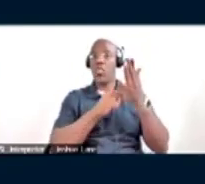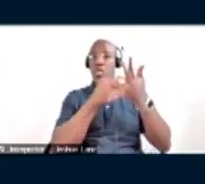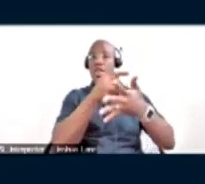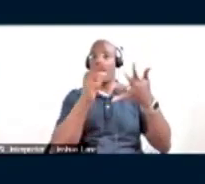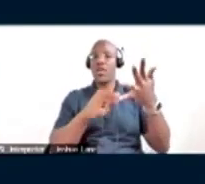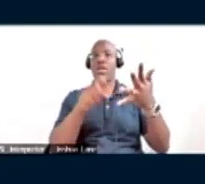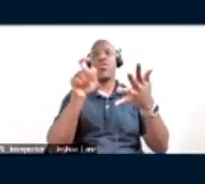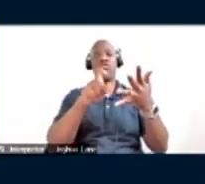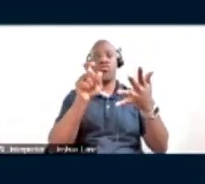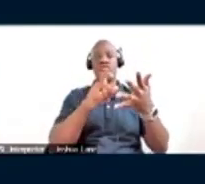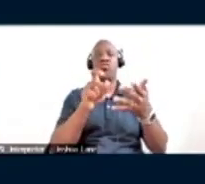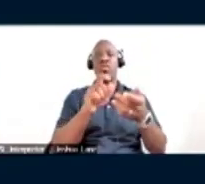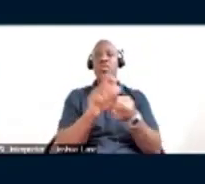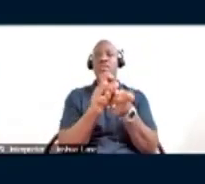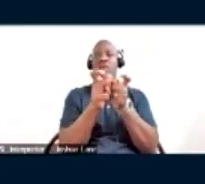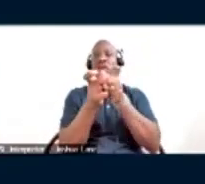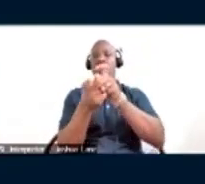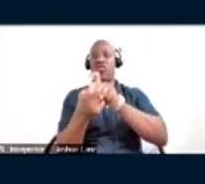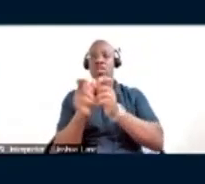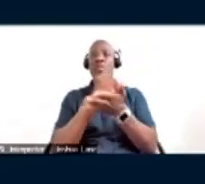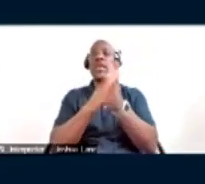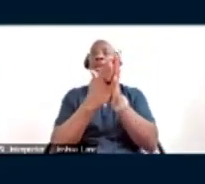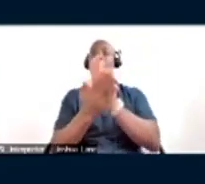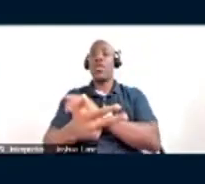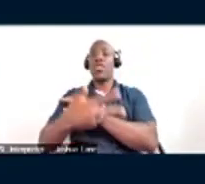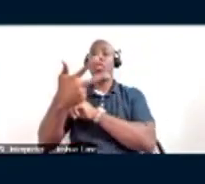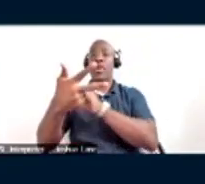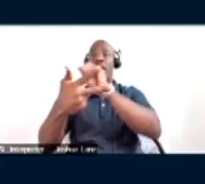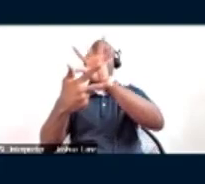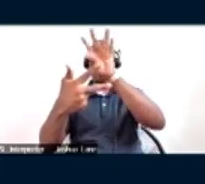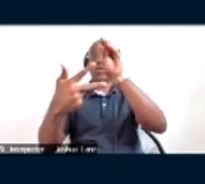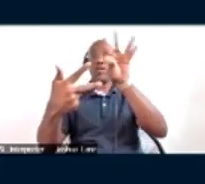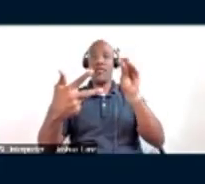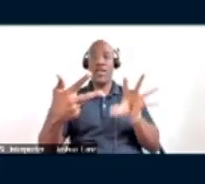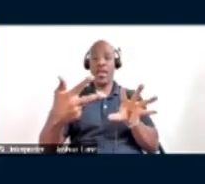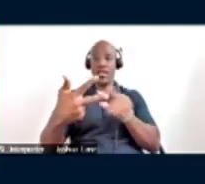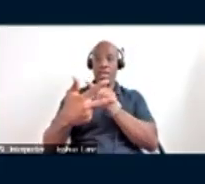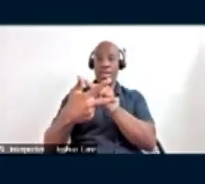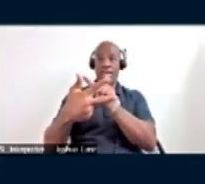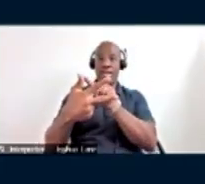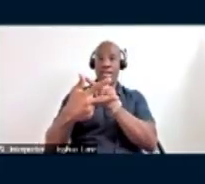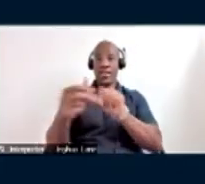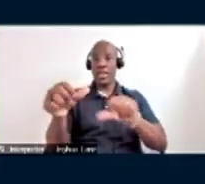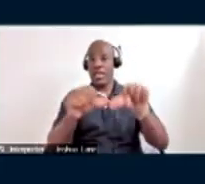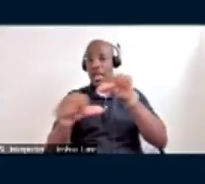those three factors being the importance of the science, the fees of its feasibility and rigor,